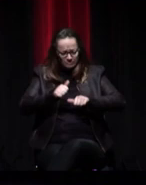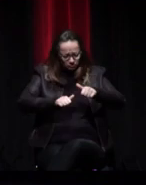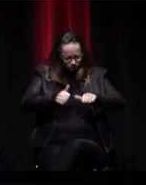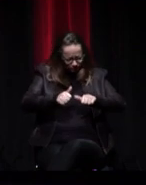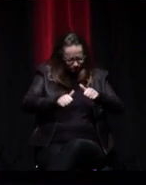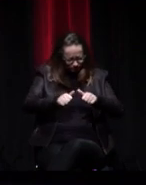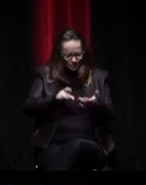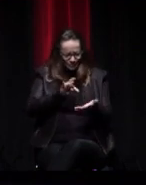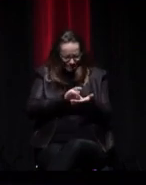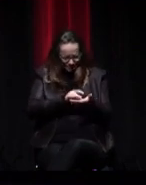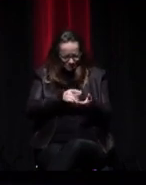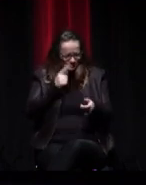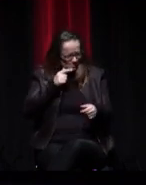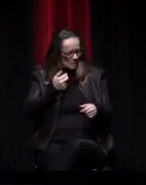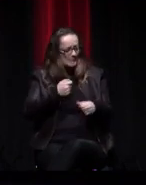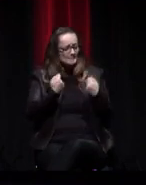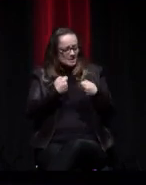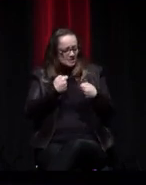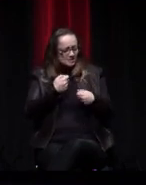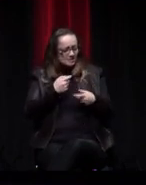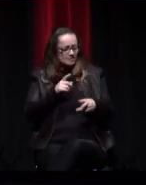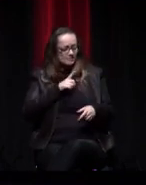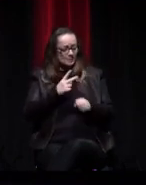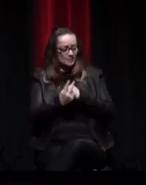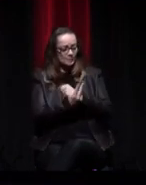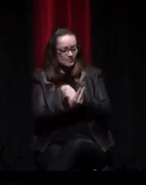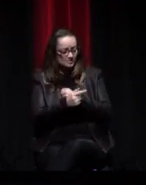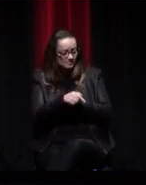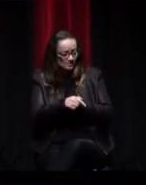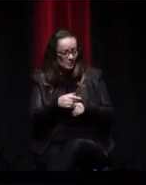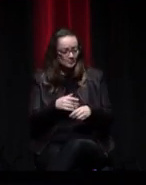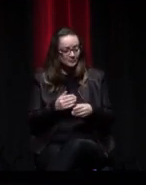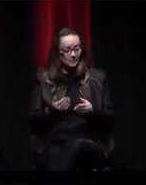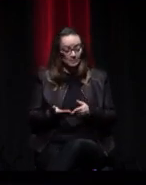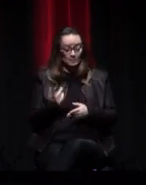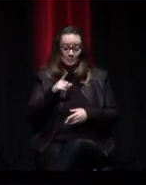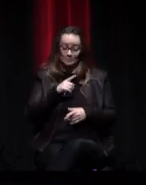need to be protected in relation to the political interests,